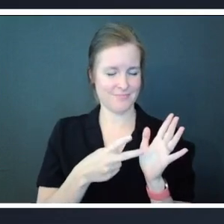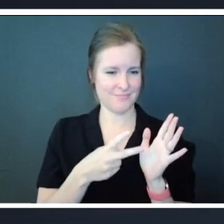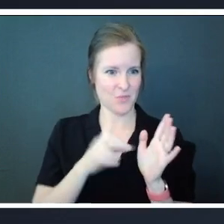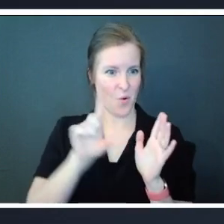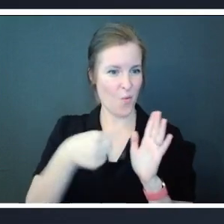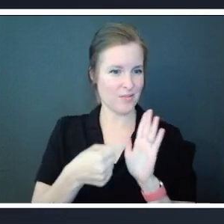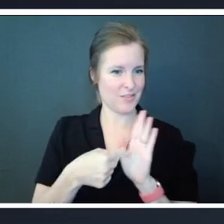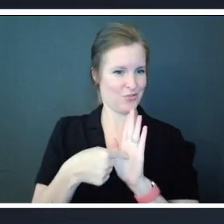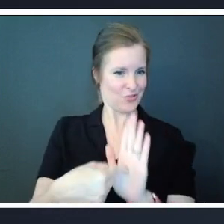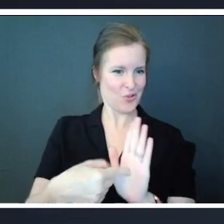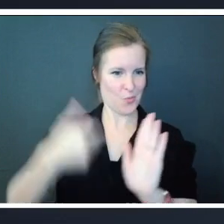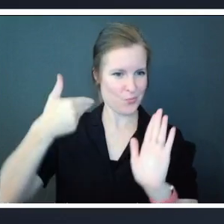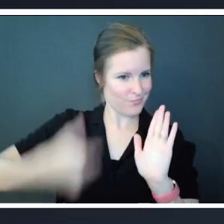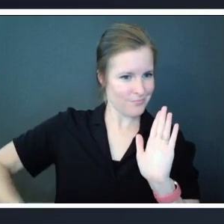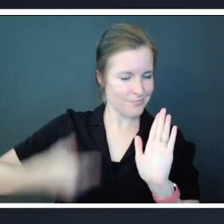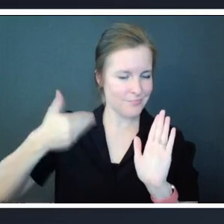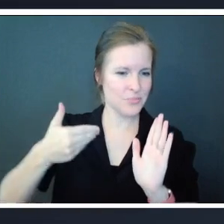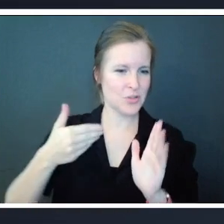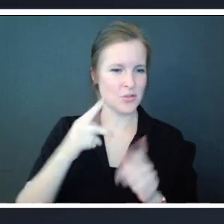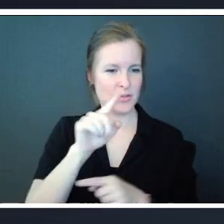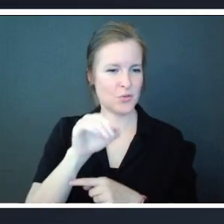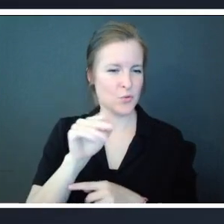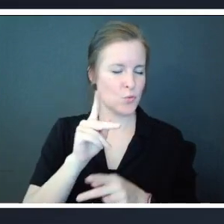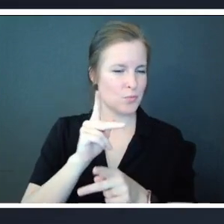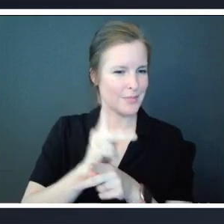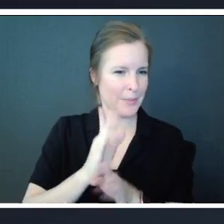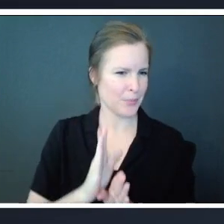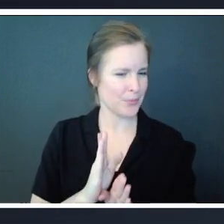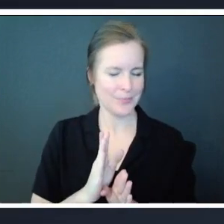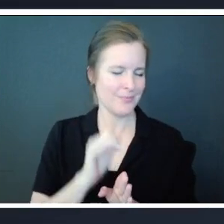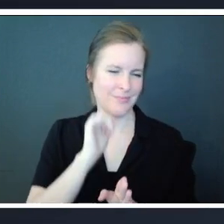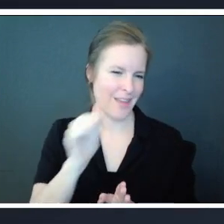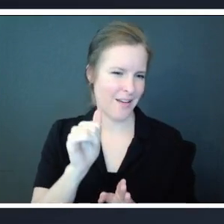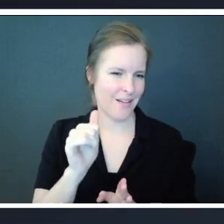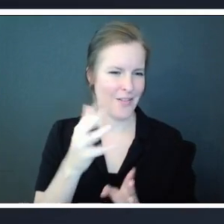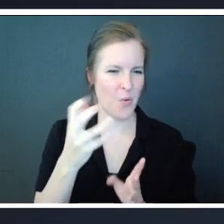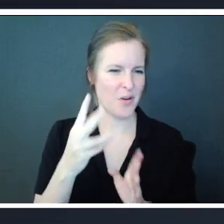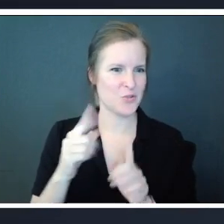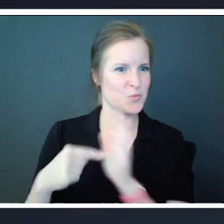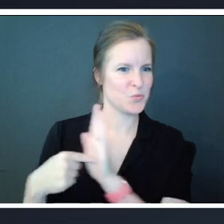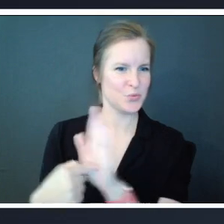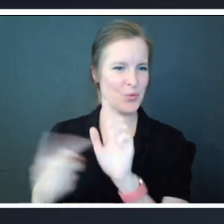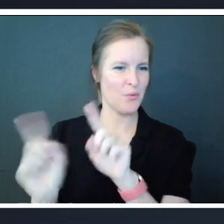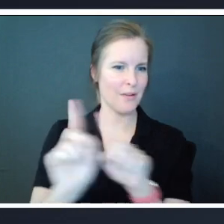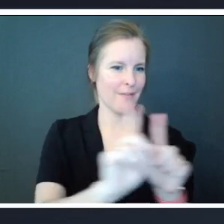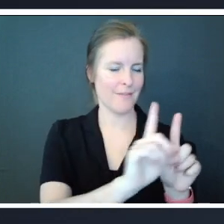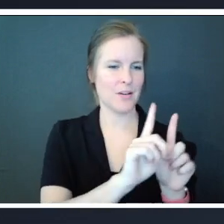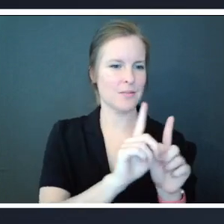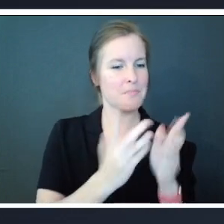or animal keepers, which we love, but we also like to showcase nutrition and different training jobs,